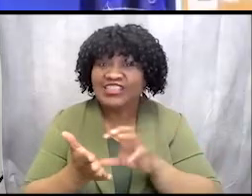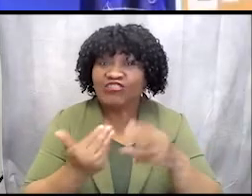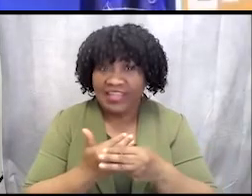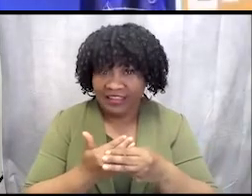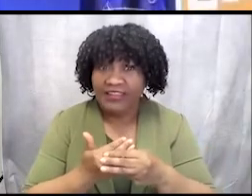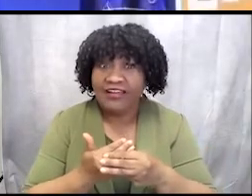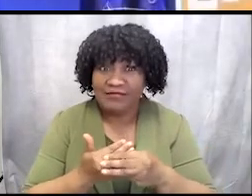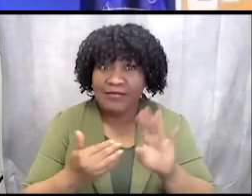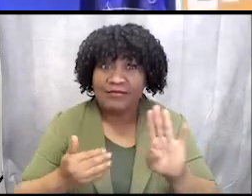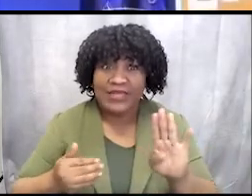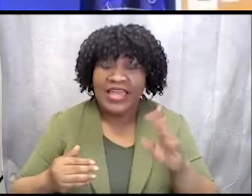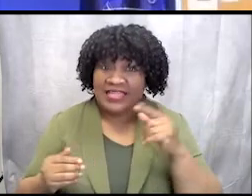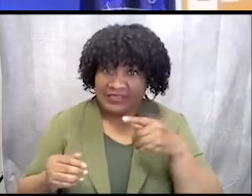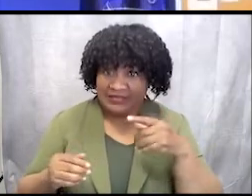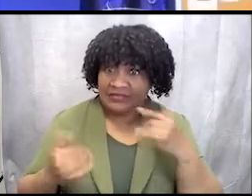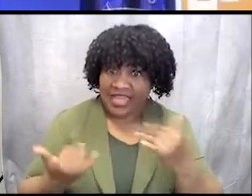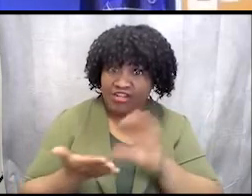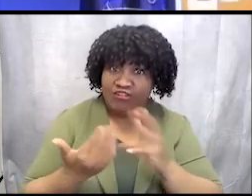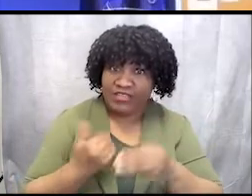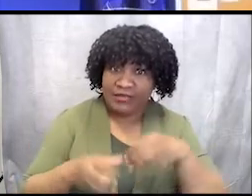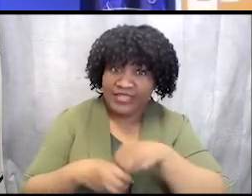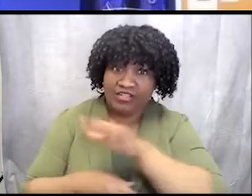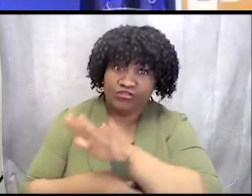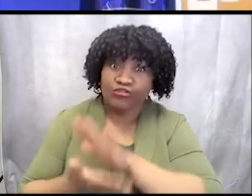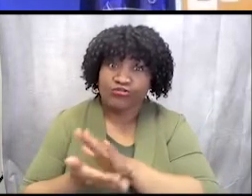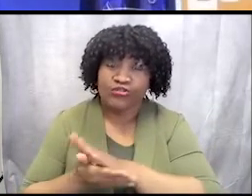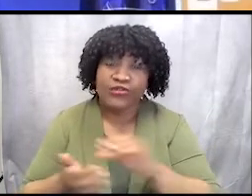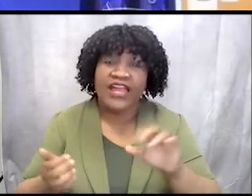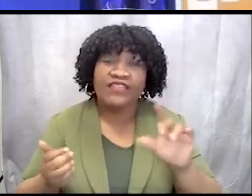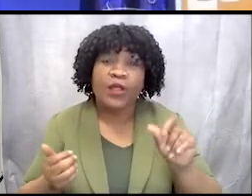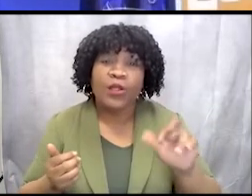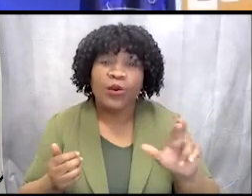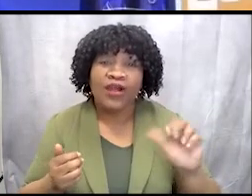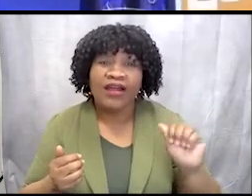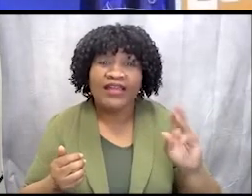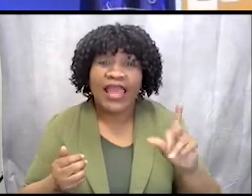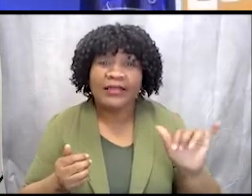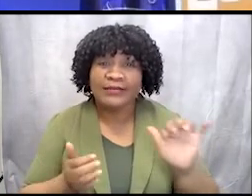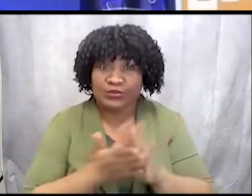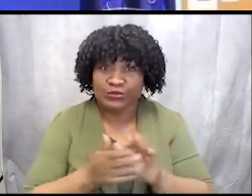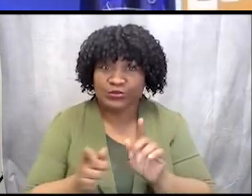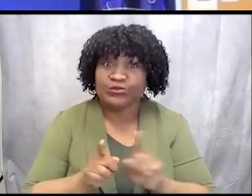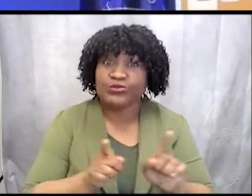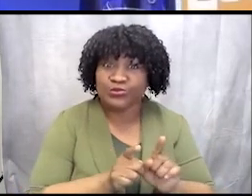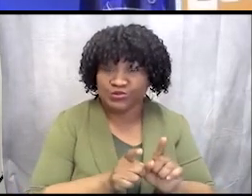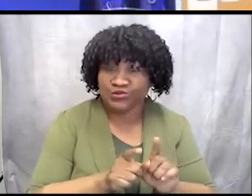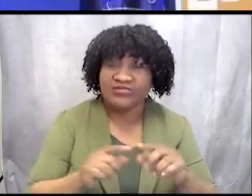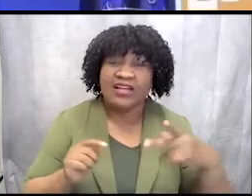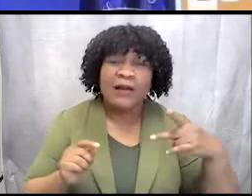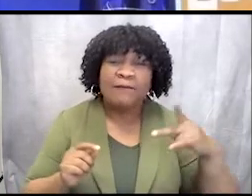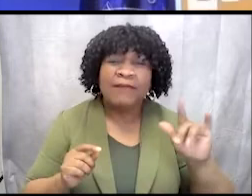at your school, as well as Thurgood Marshall Lower Academy School. And so we are making that happen now.